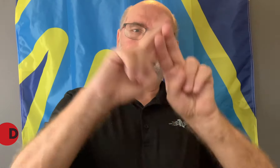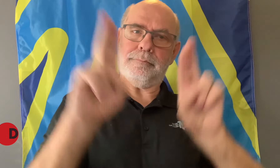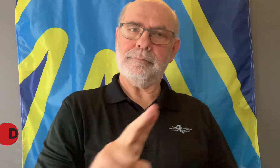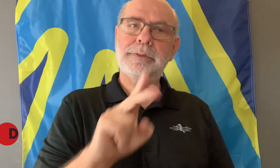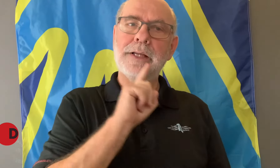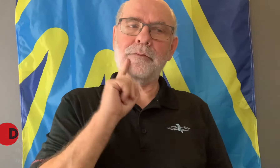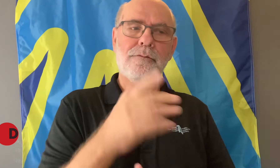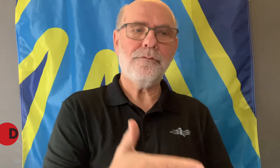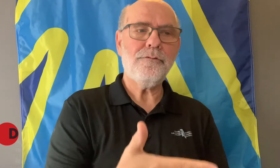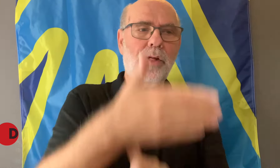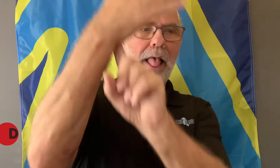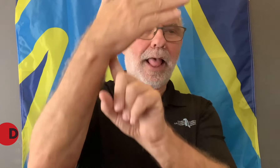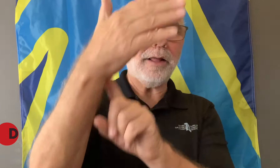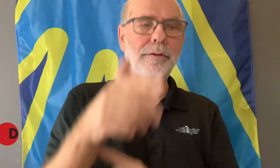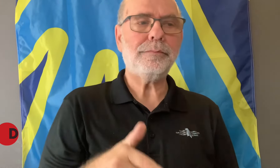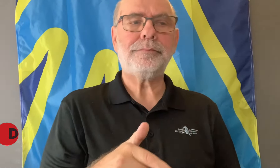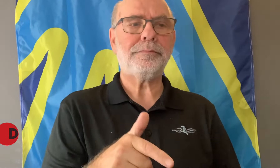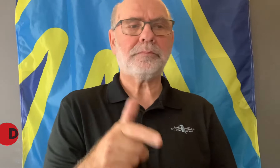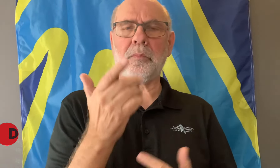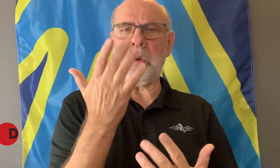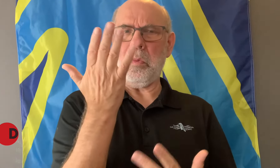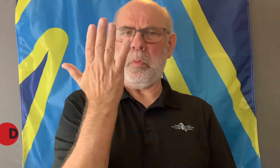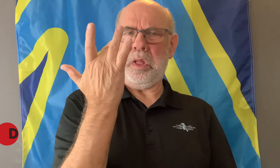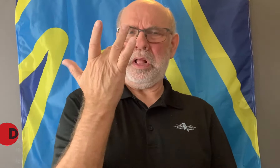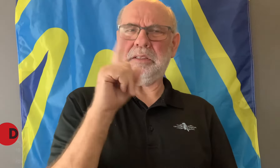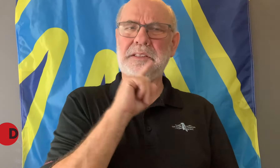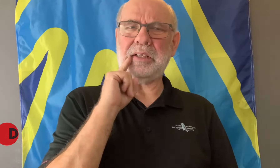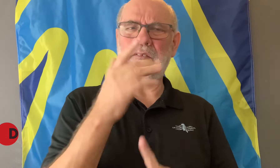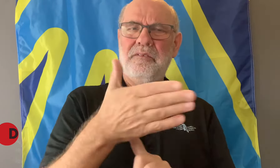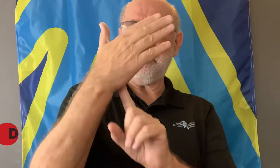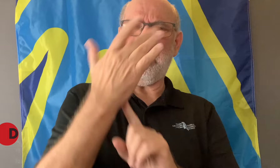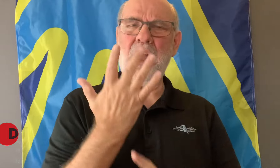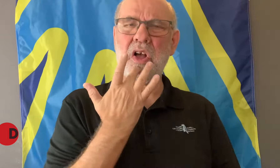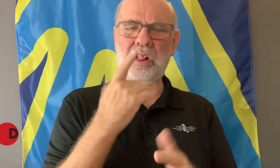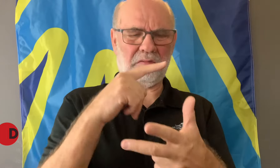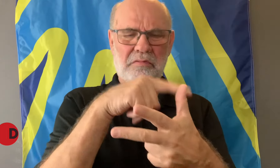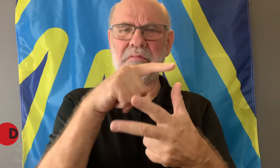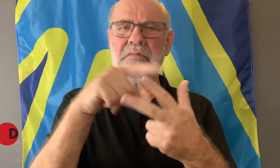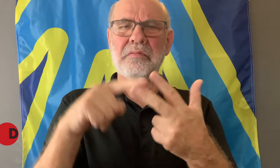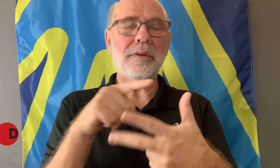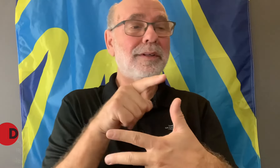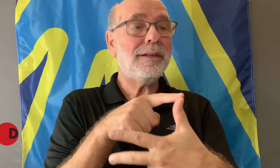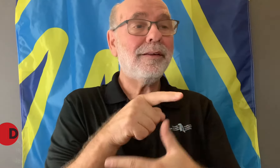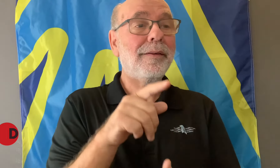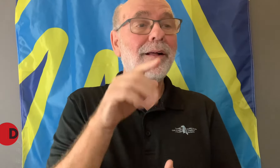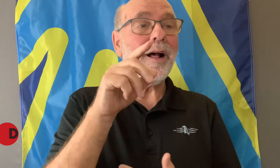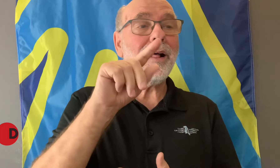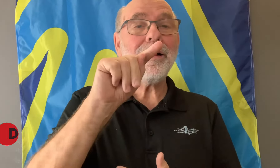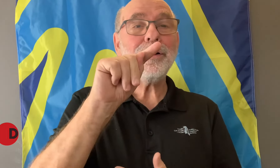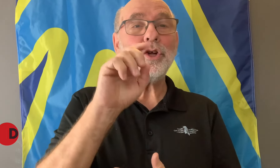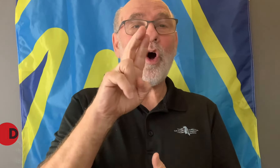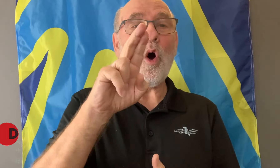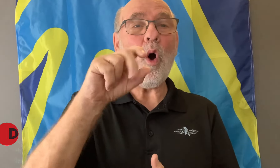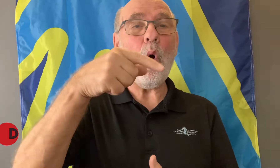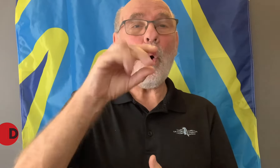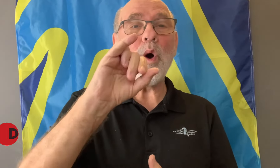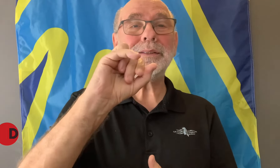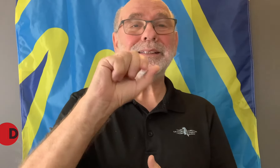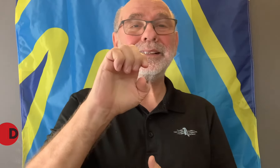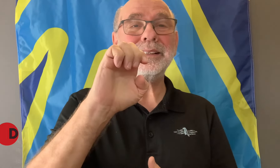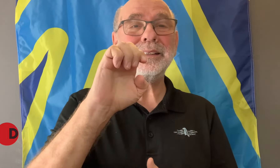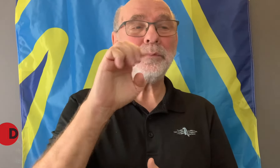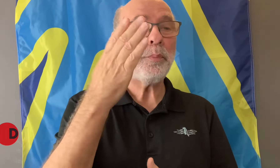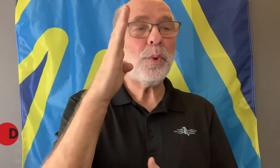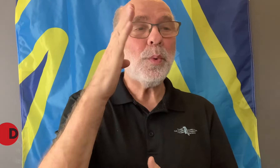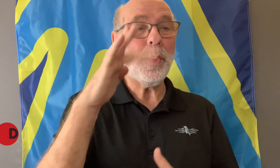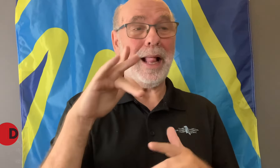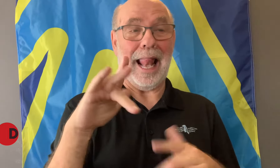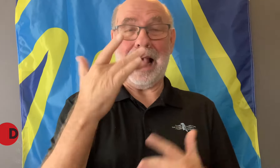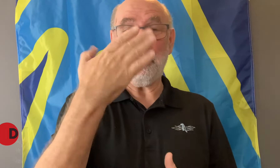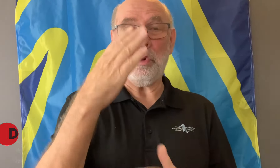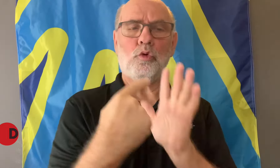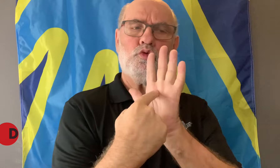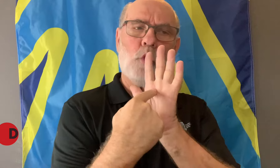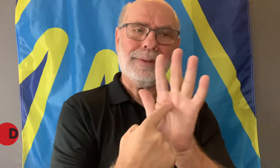symbol for Deaf worldwide. Why the Deaf Flag colors: Turquoise (light blue)